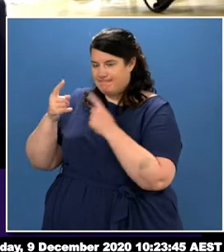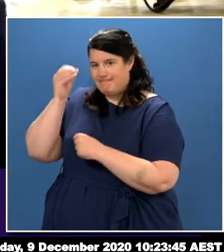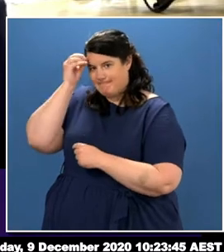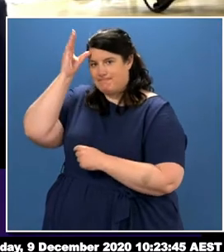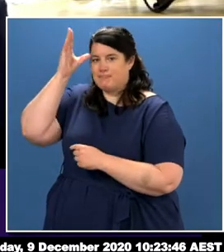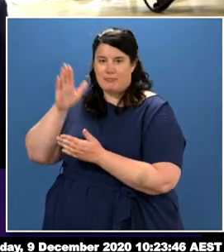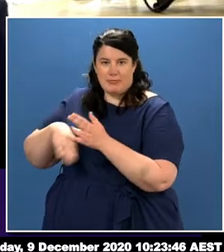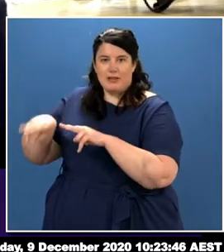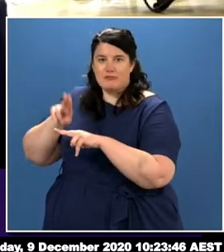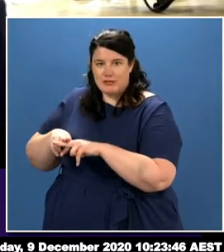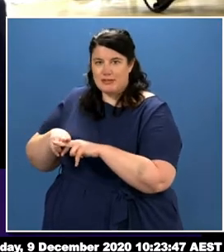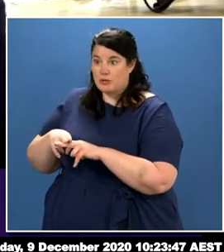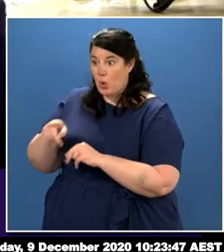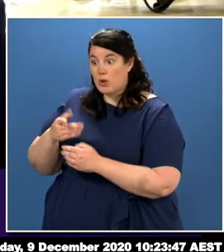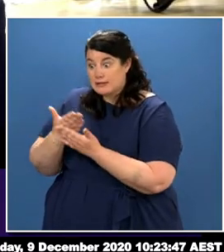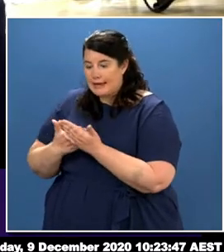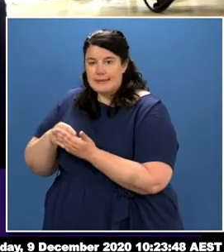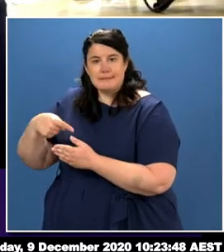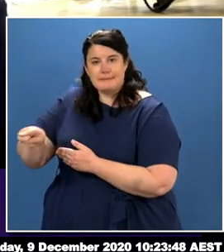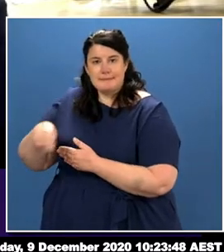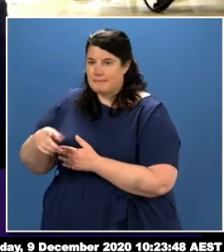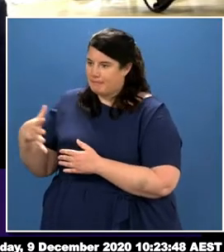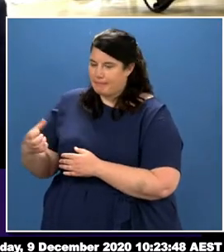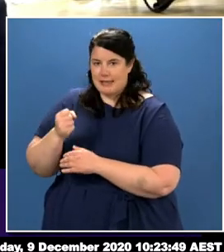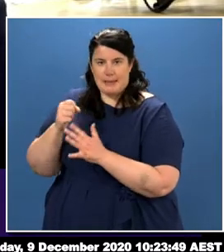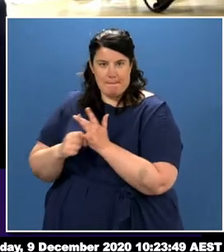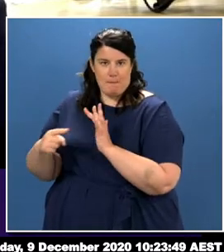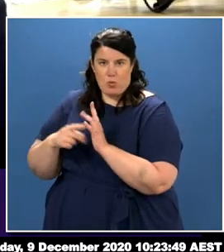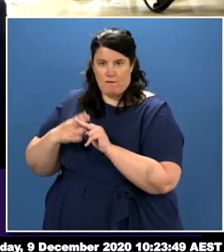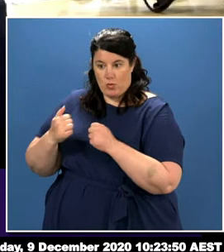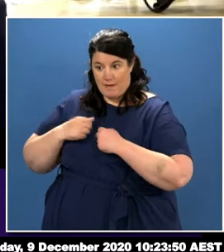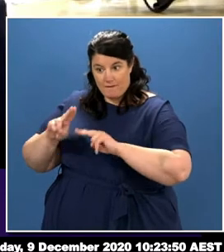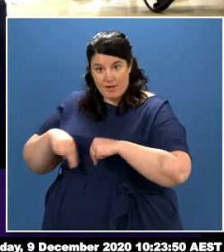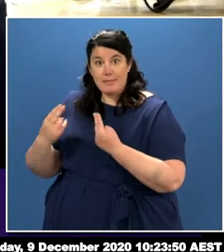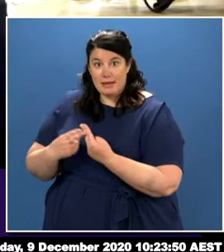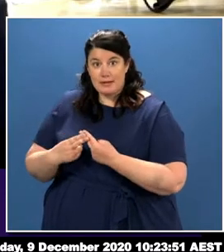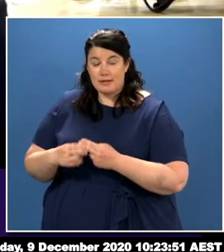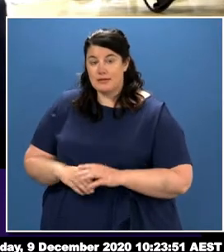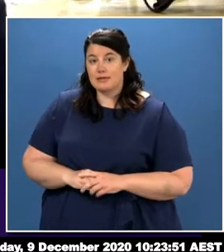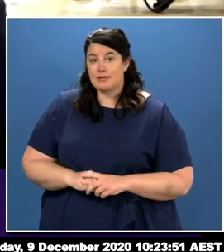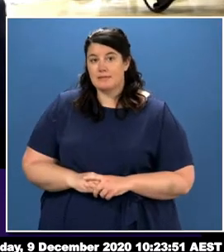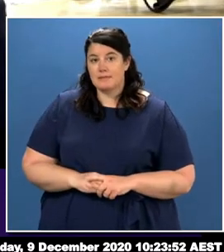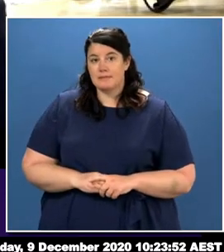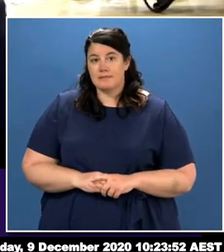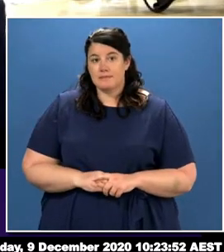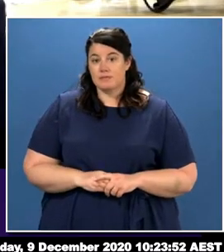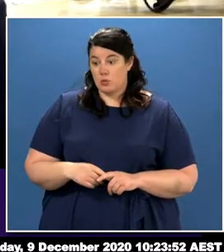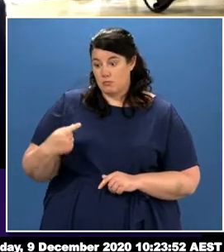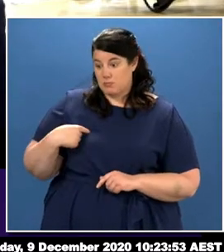was made quite a high priority. So, you know, there was an expectation that me and my siblings